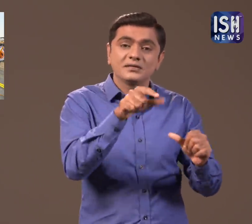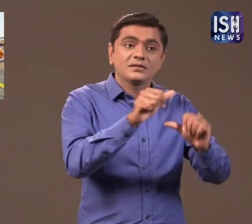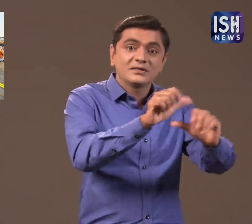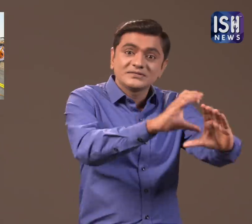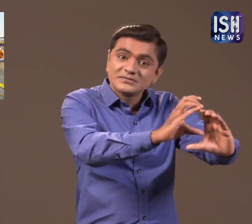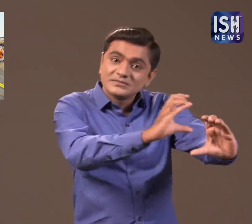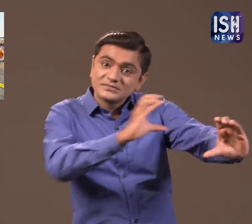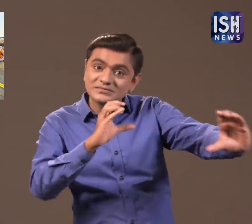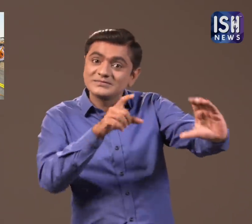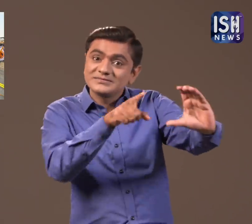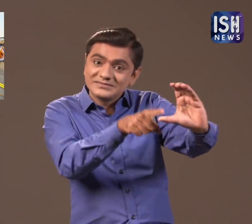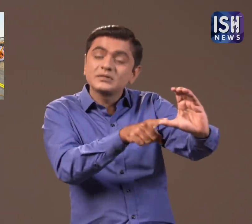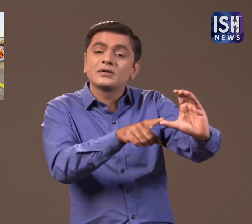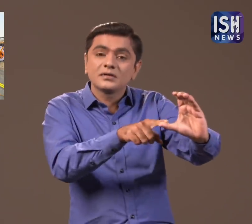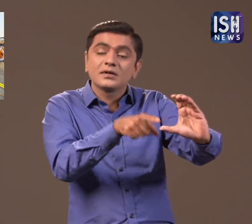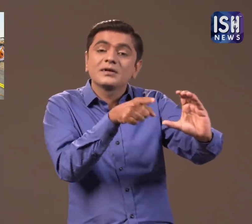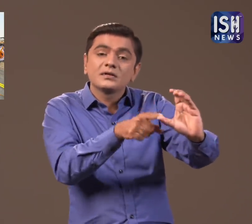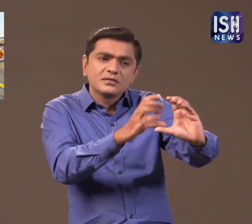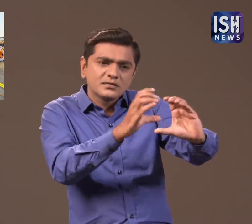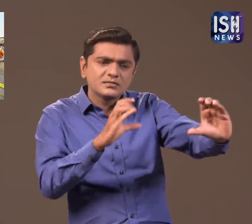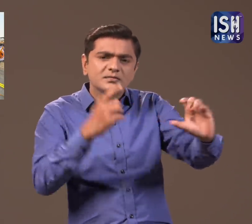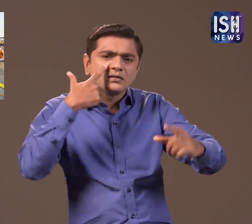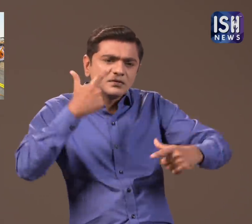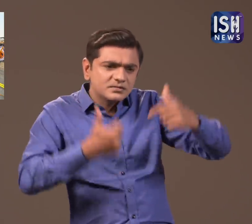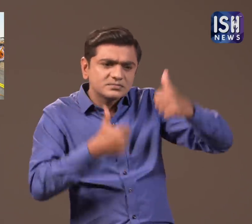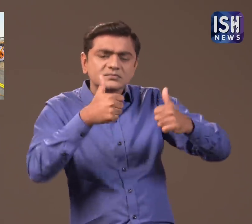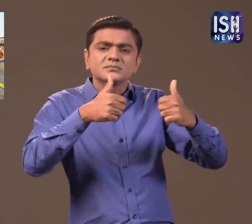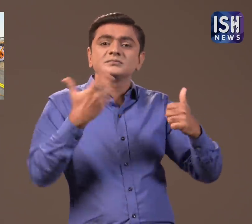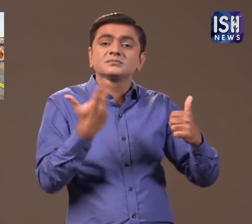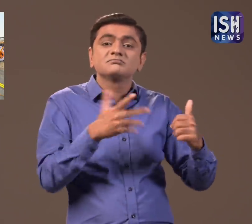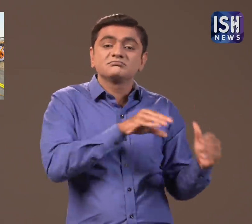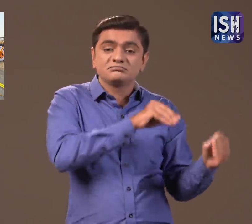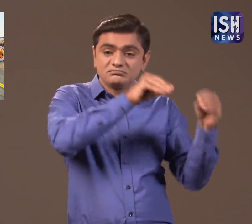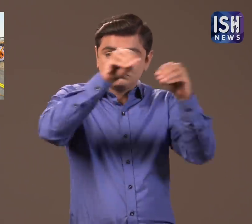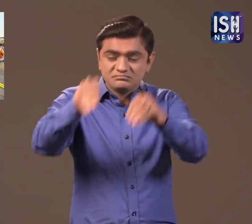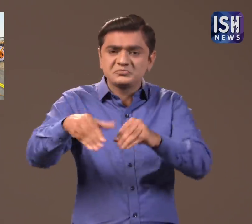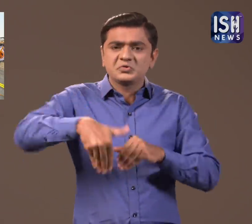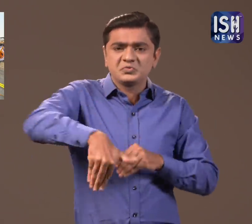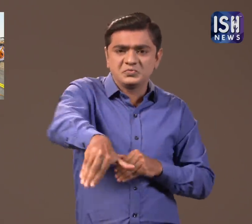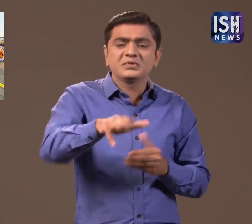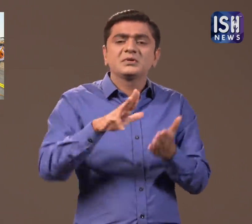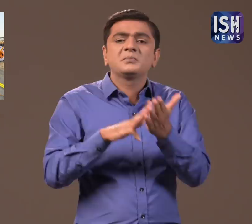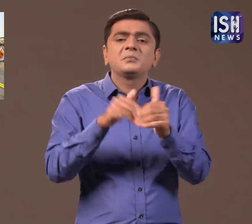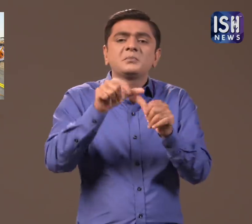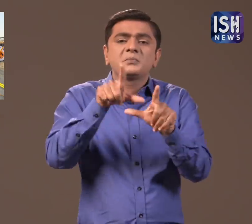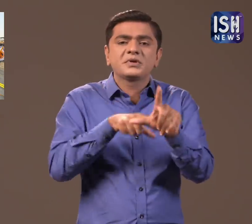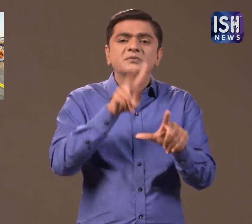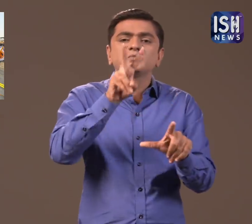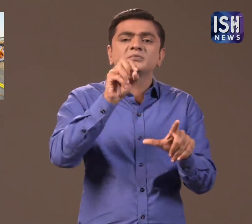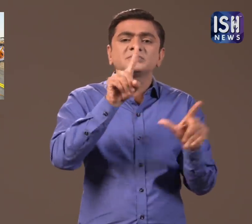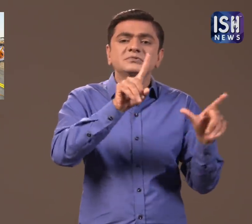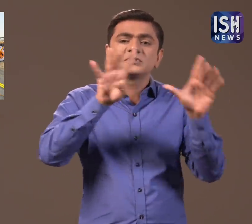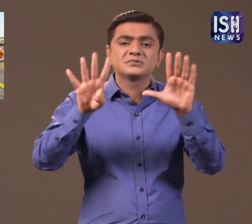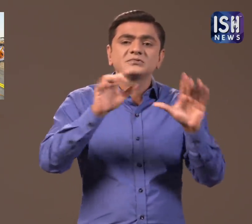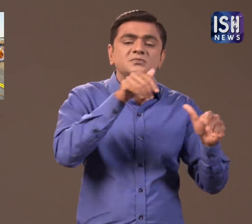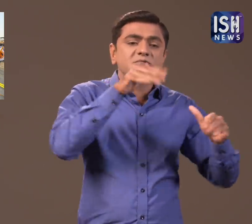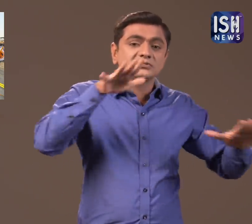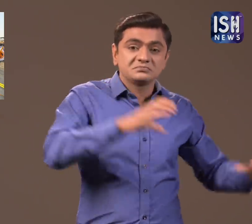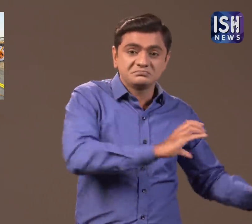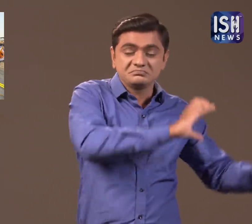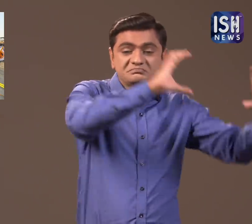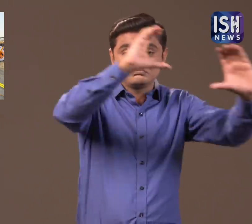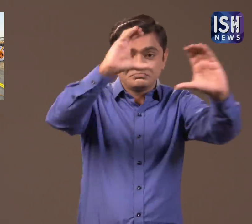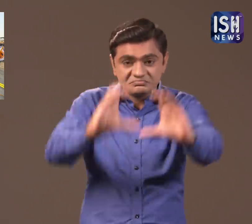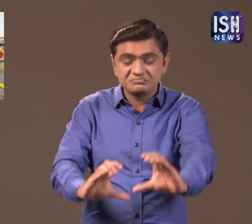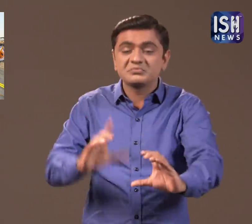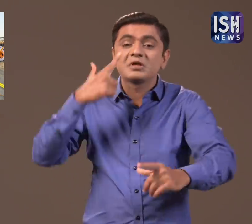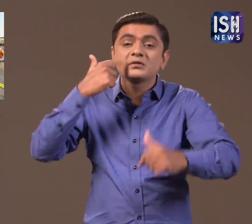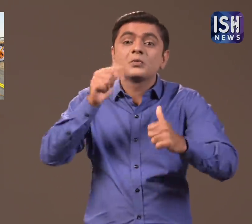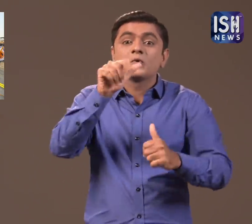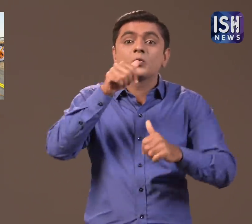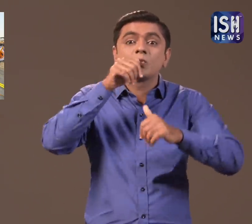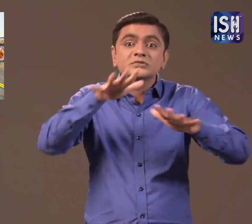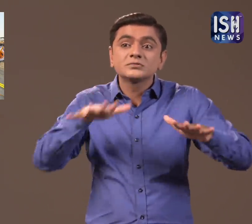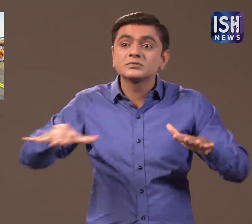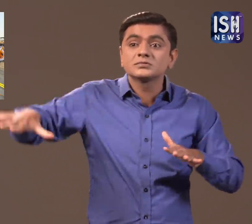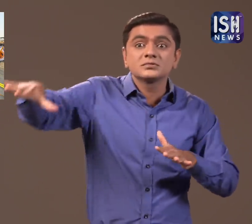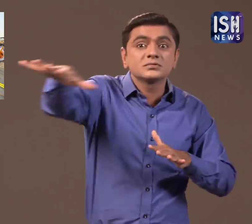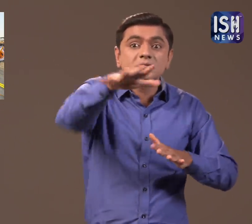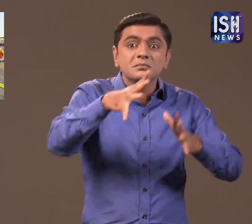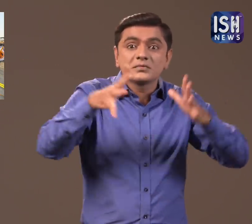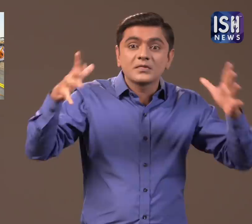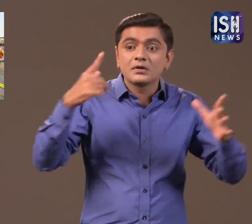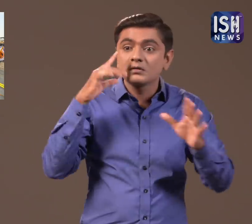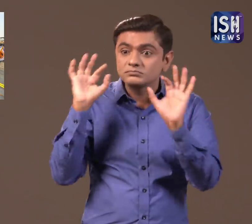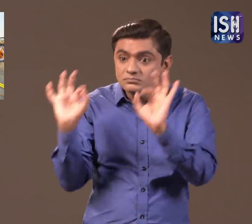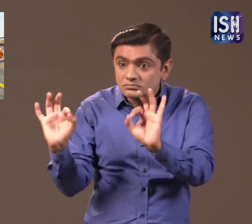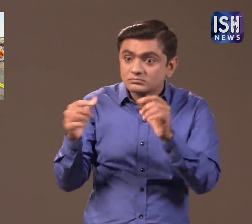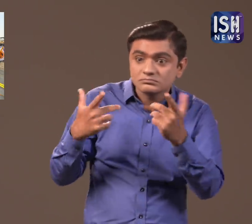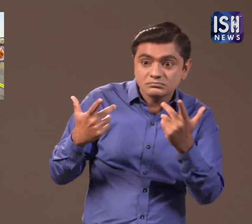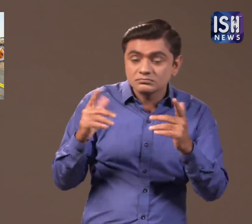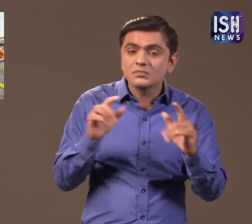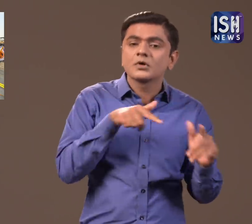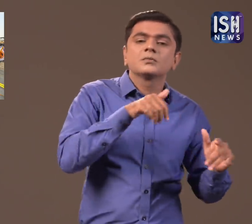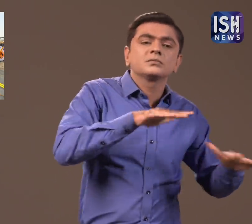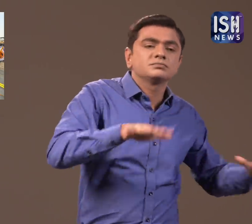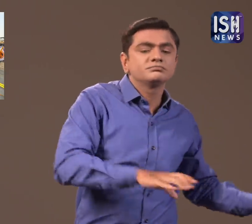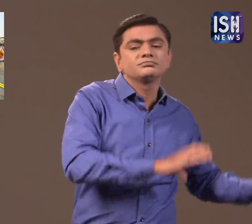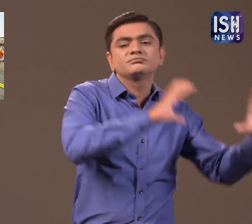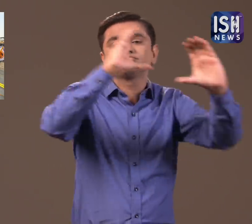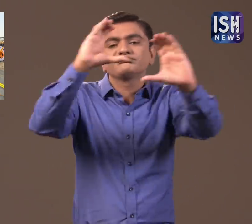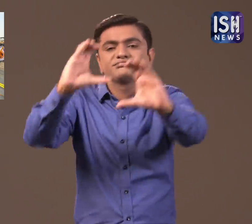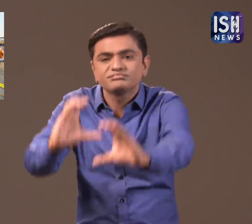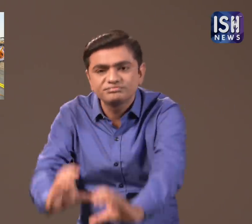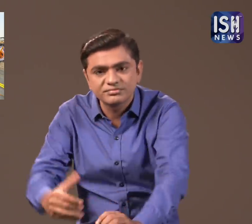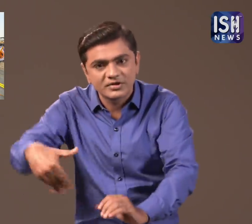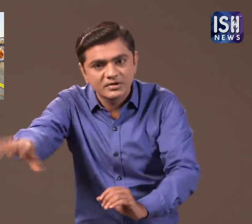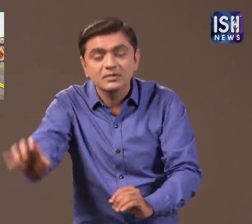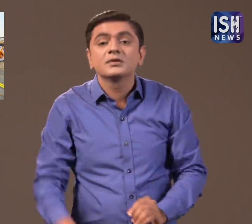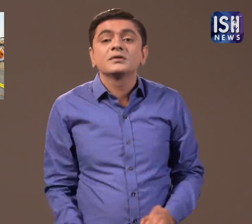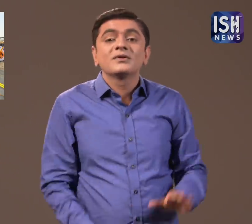It will be launched in the water for trials by May 2019 depending on the ocean tides.